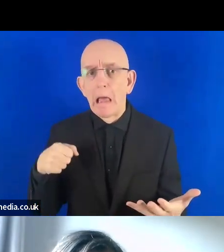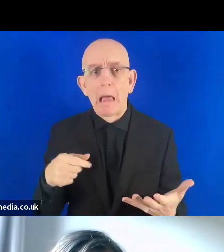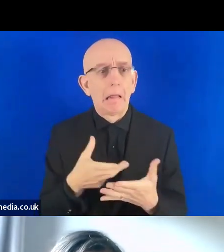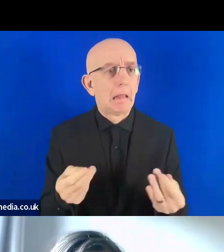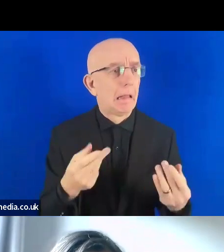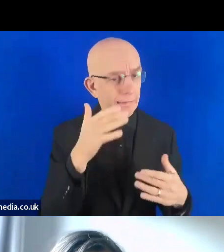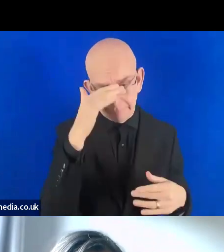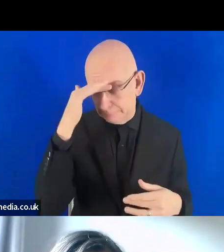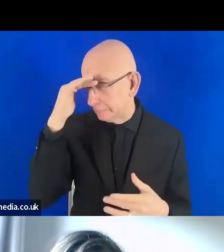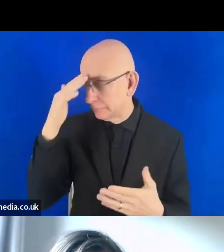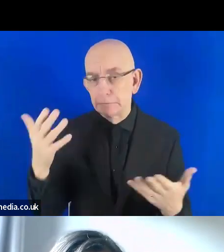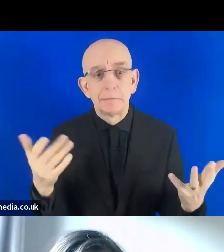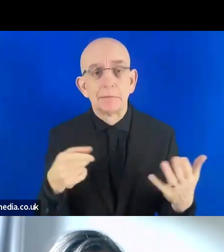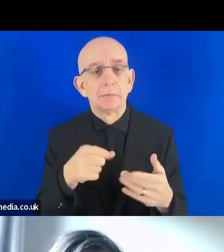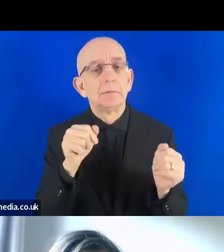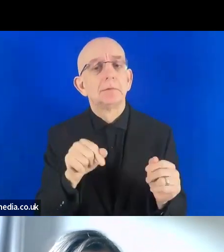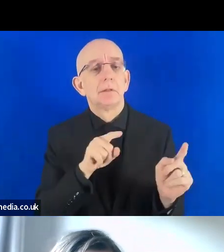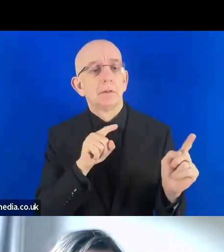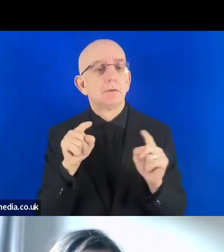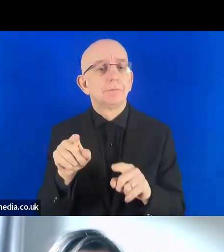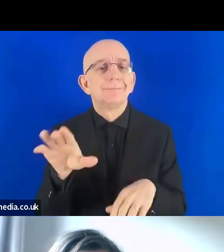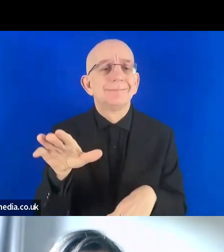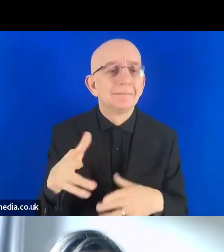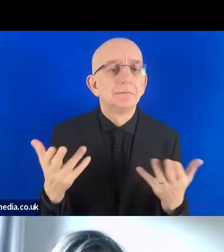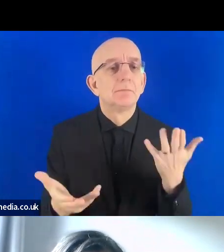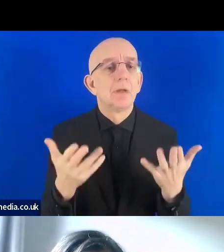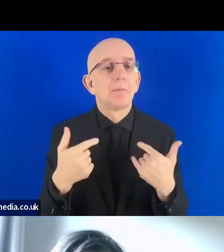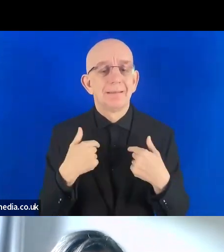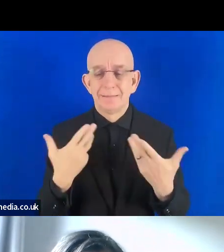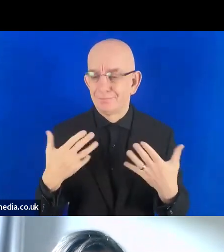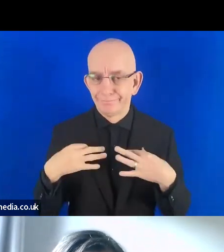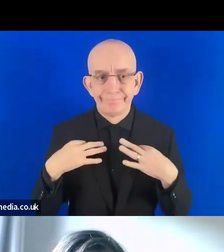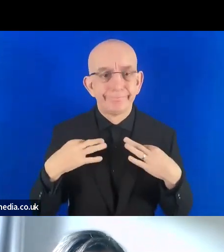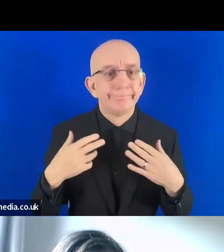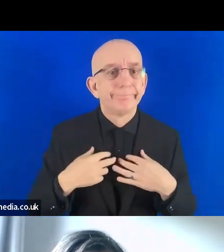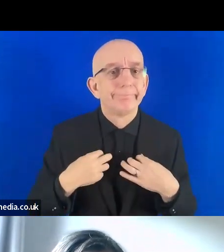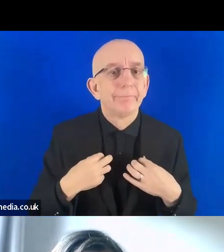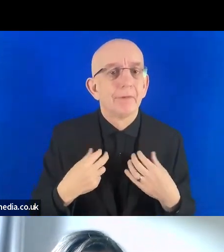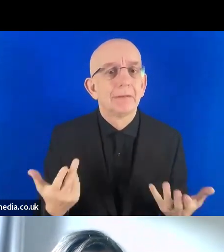There's also a currency exchange. And in our guide, we've also shared more information,